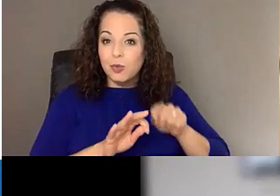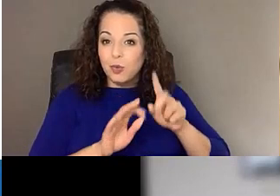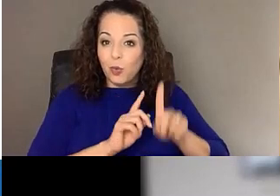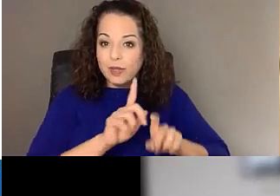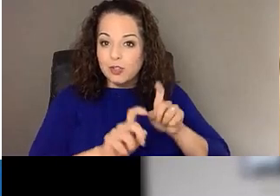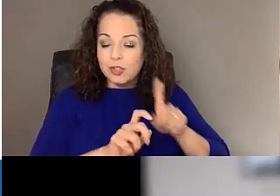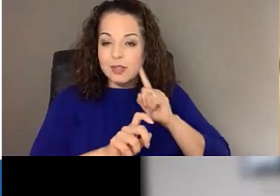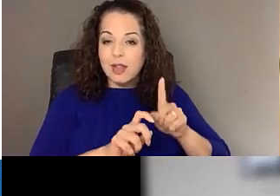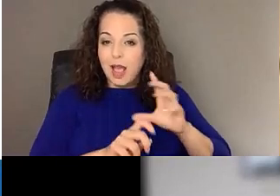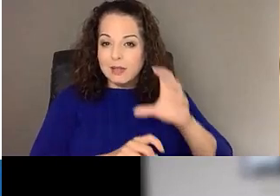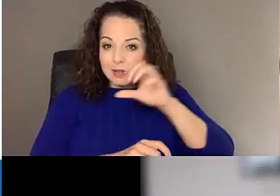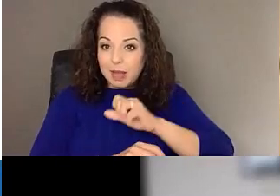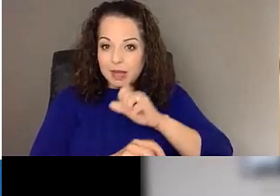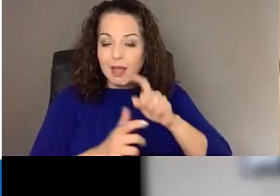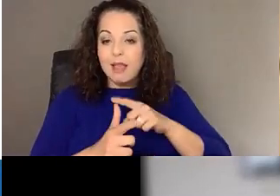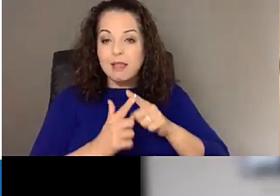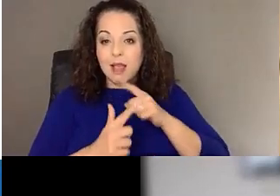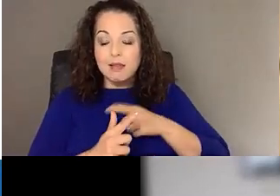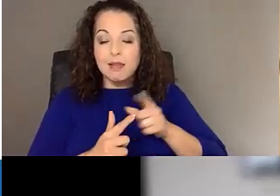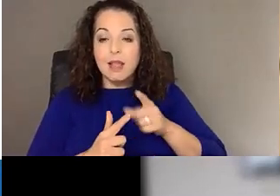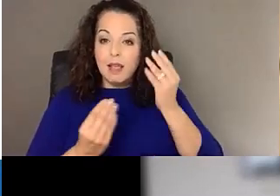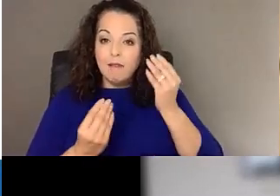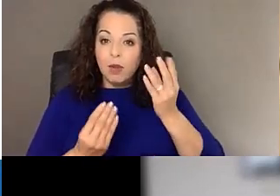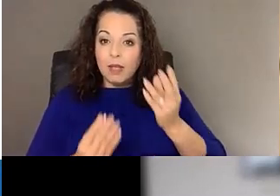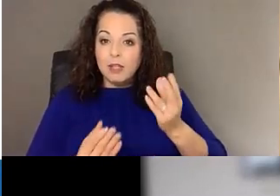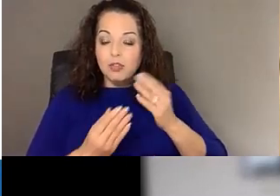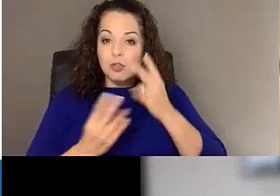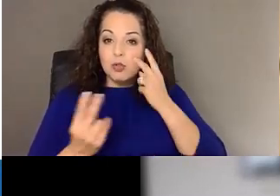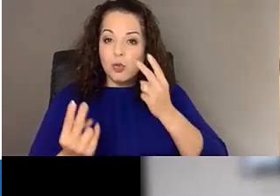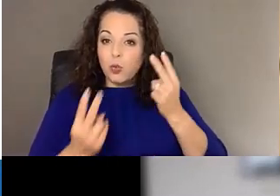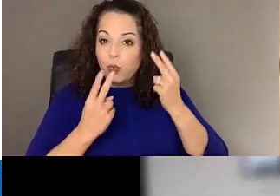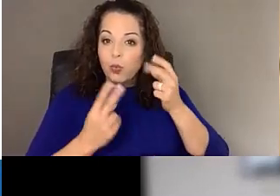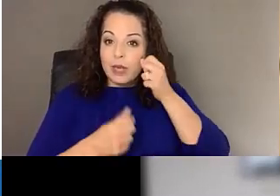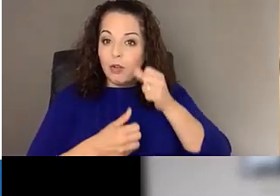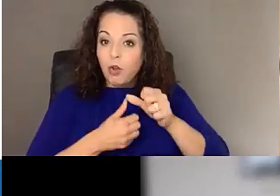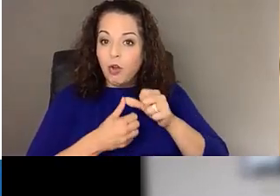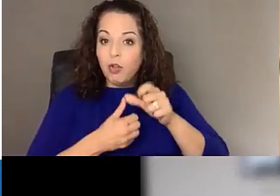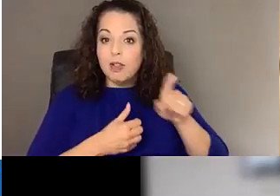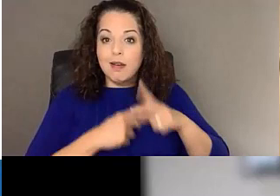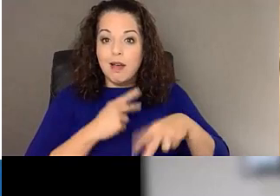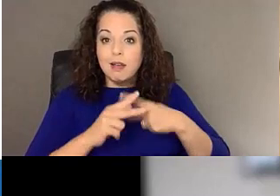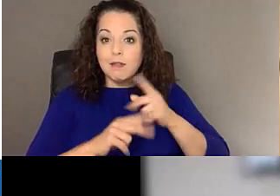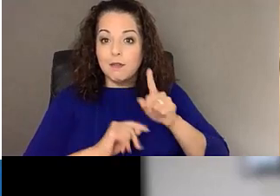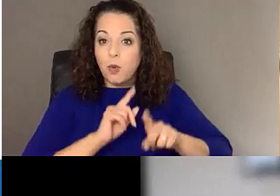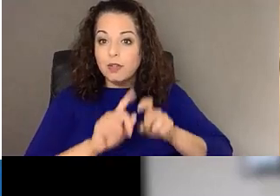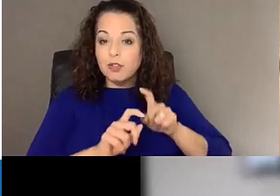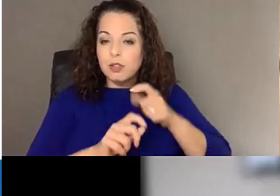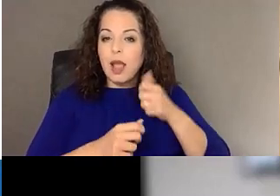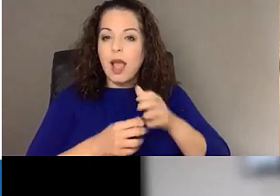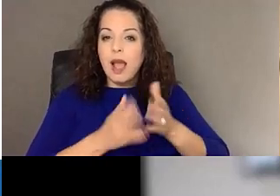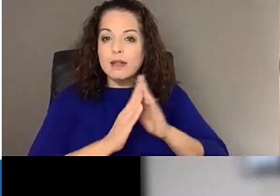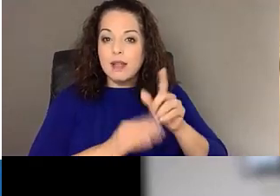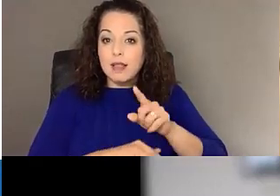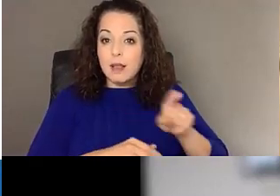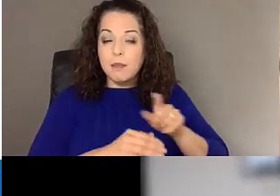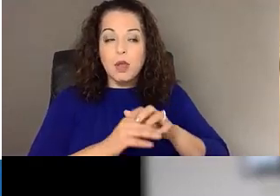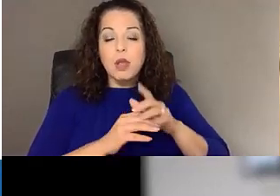And then information recall questions, asking the participants to recall a value after viewing